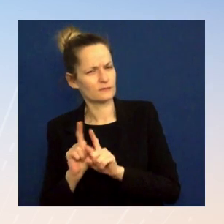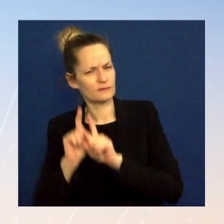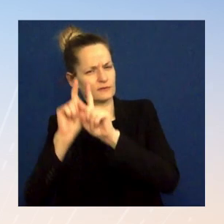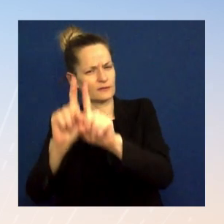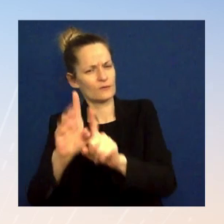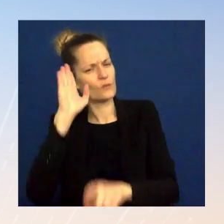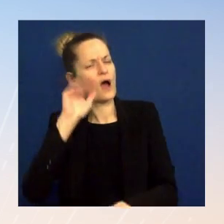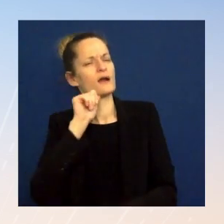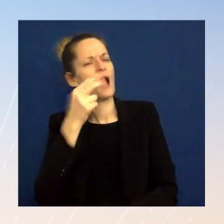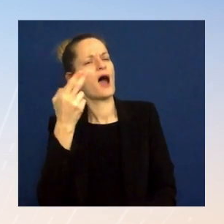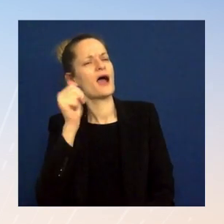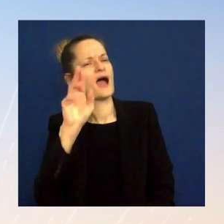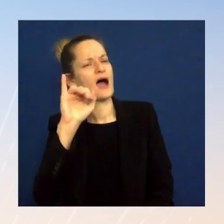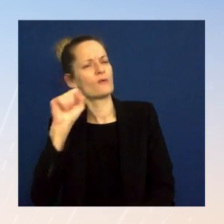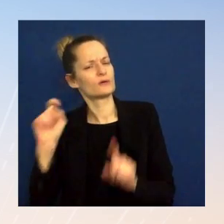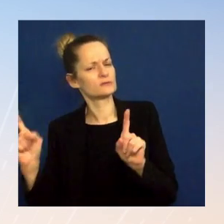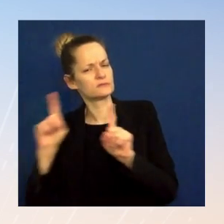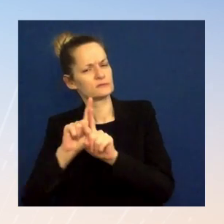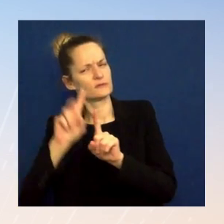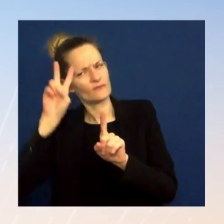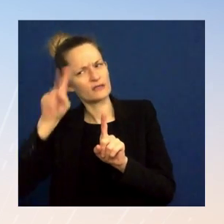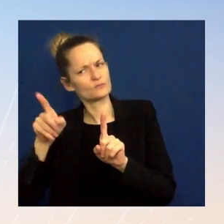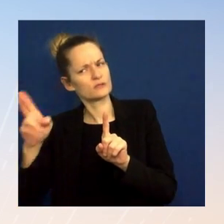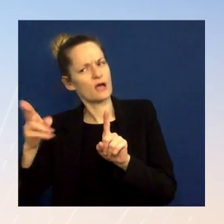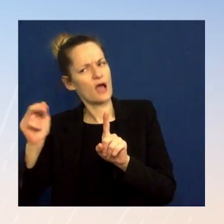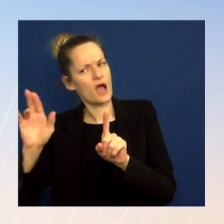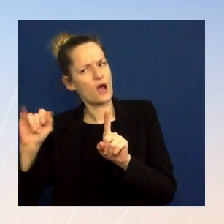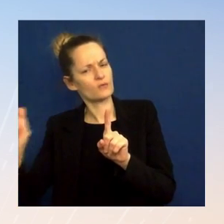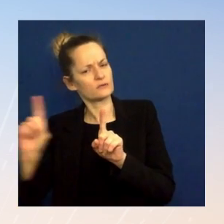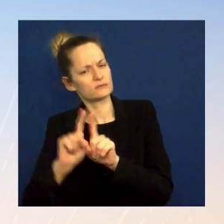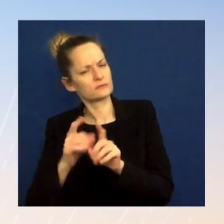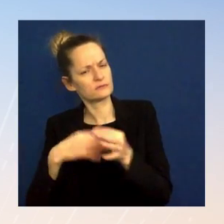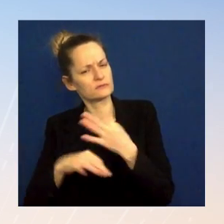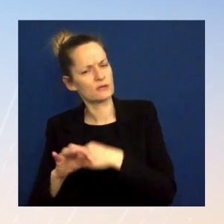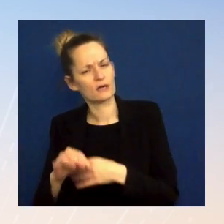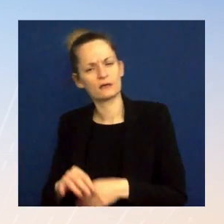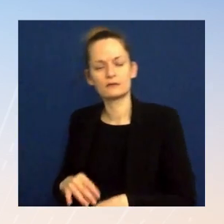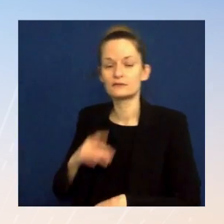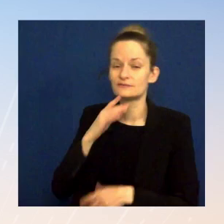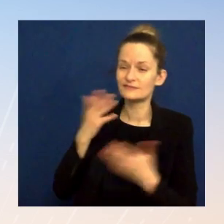This is a global crisis that needs the -- the power, the influence,